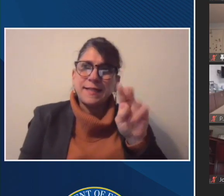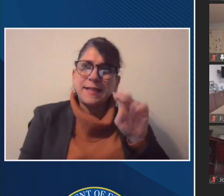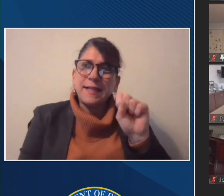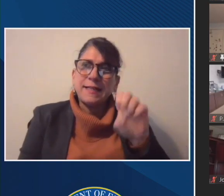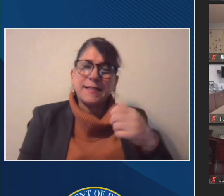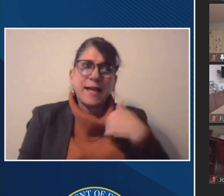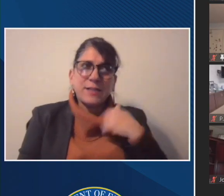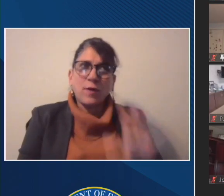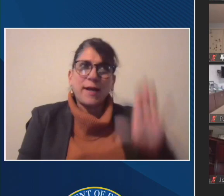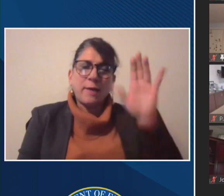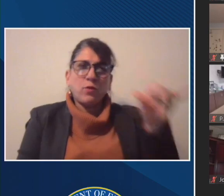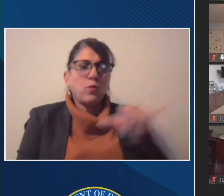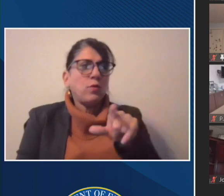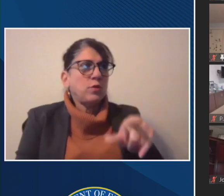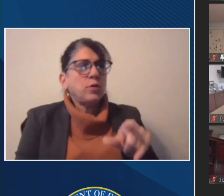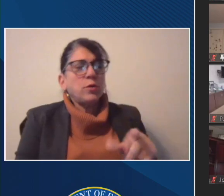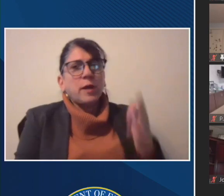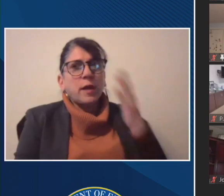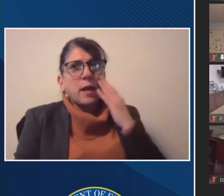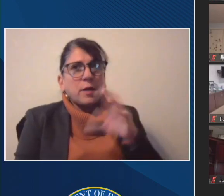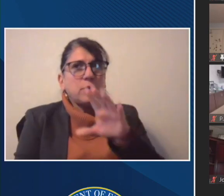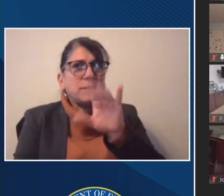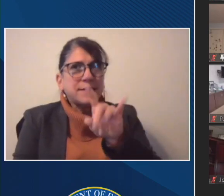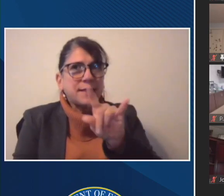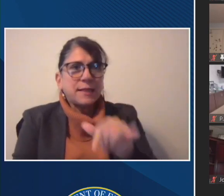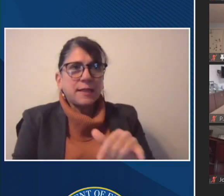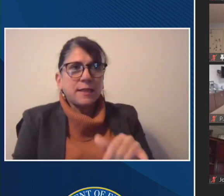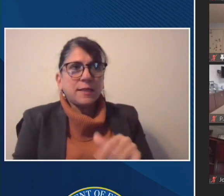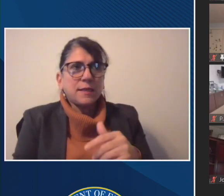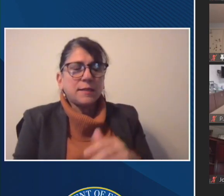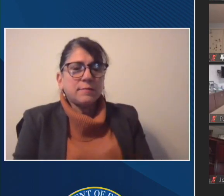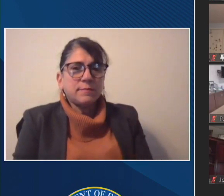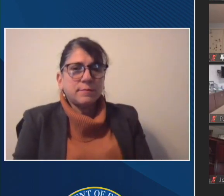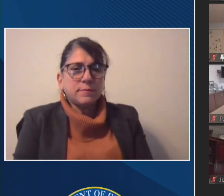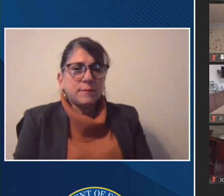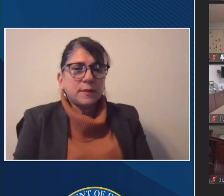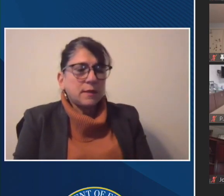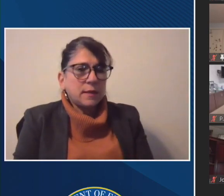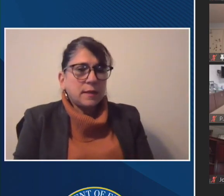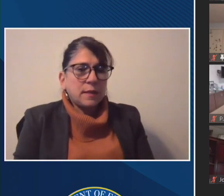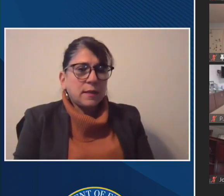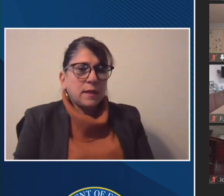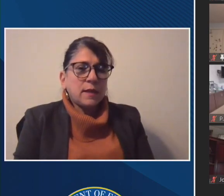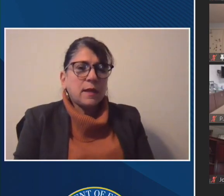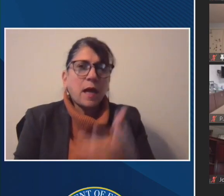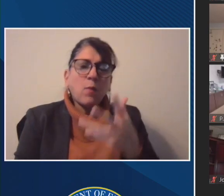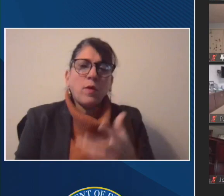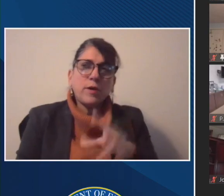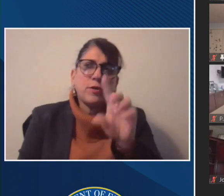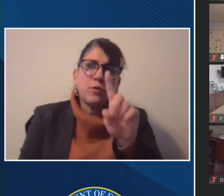acknowledgments, Cindy. I'll just. Denise? I was going to let Dave go ahead and answer. I was going to jump in, but Dave